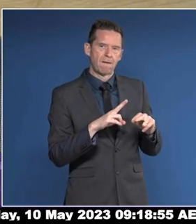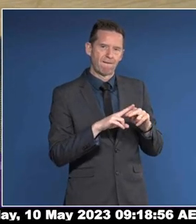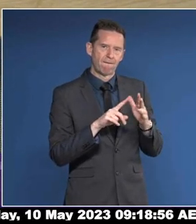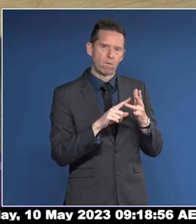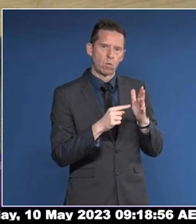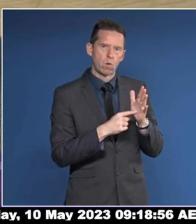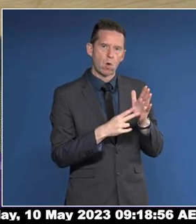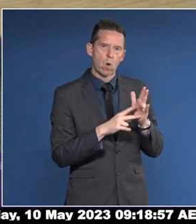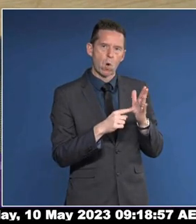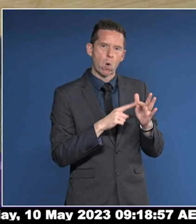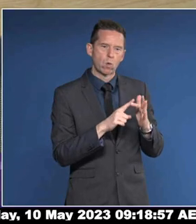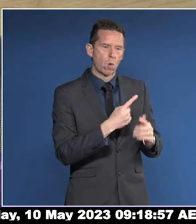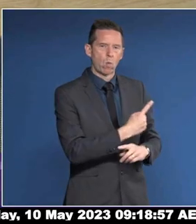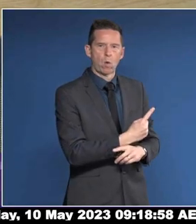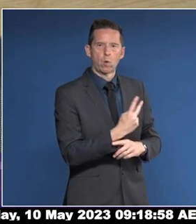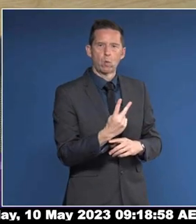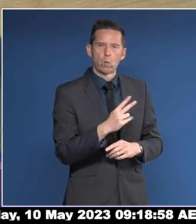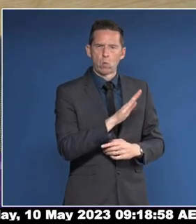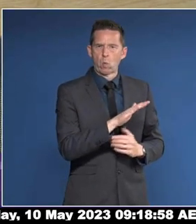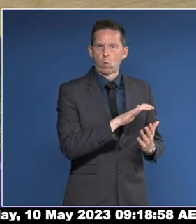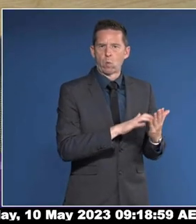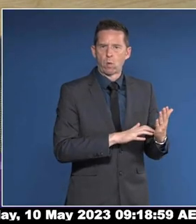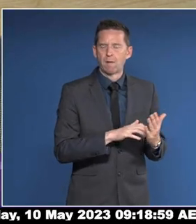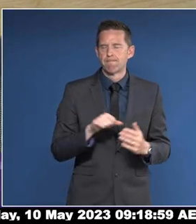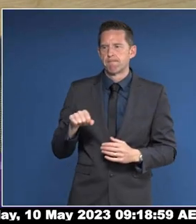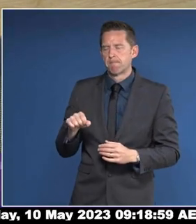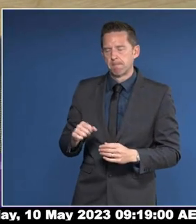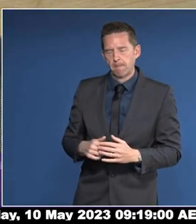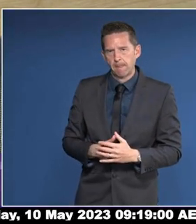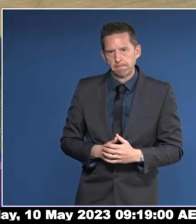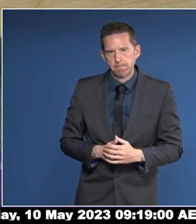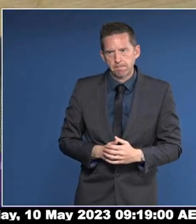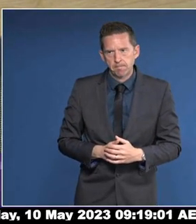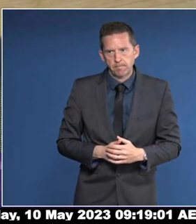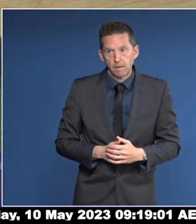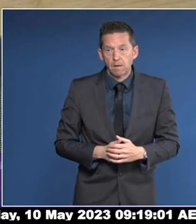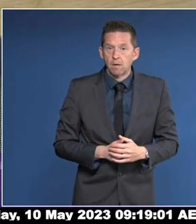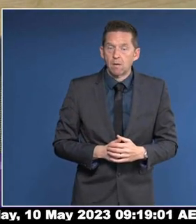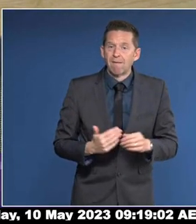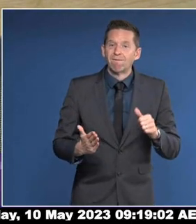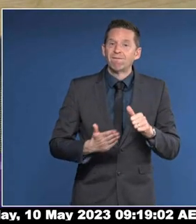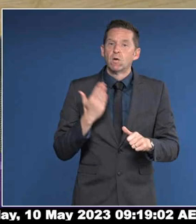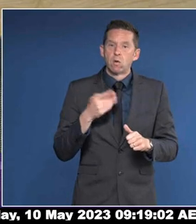Mm-hmm. MS EASTMAN: The first one is an article that was published based on